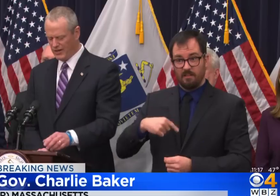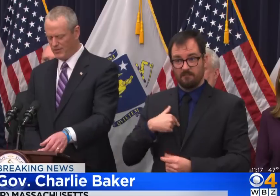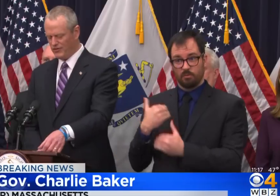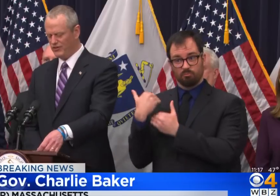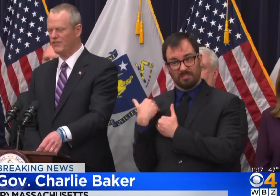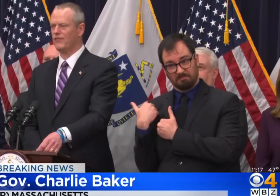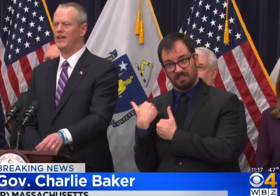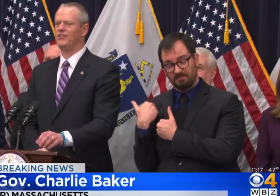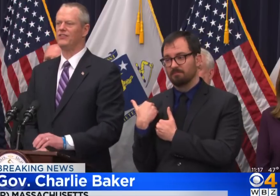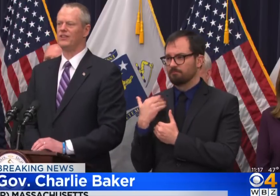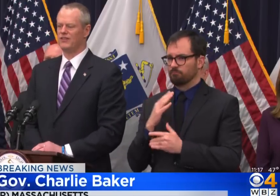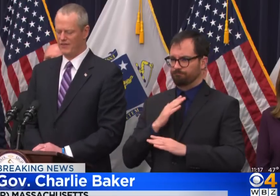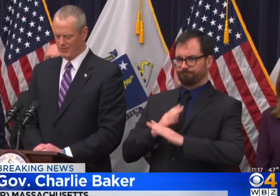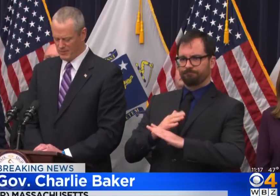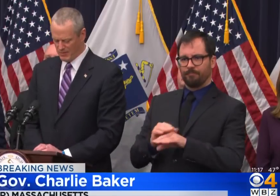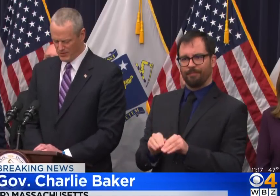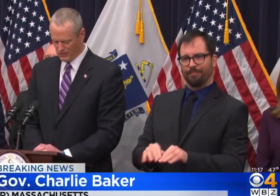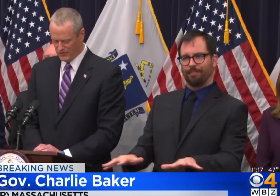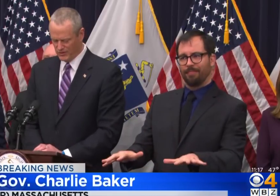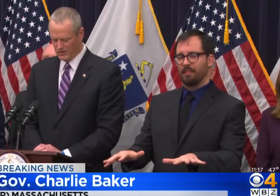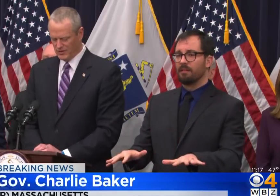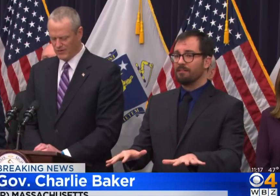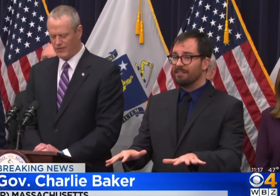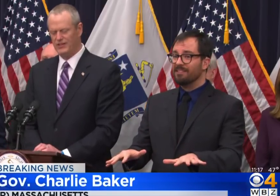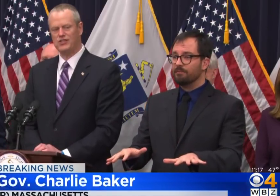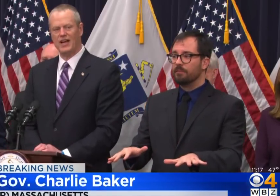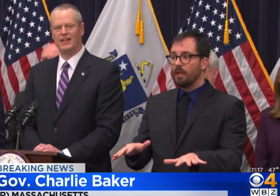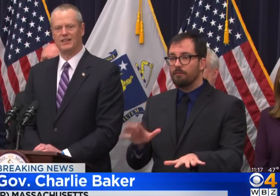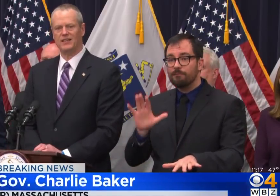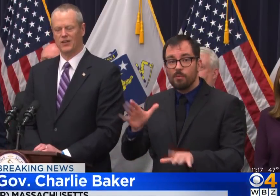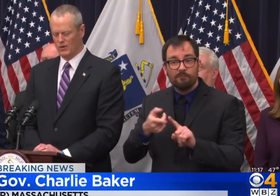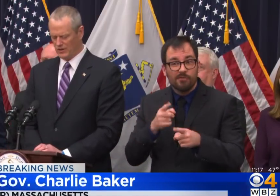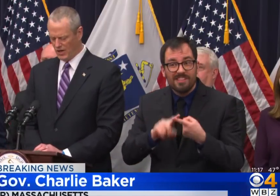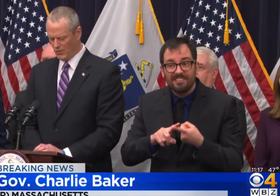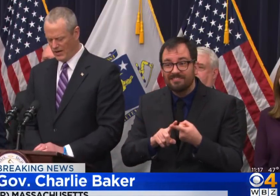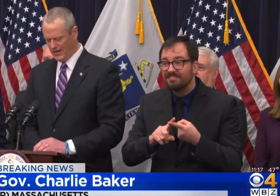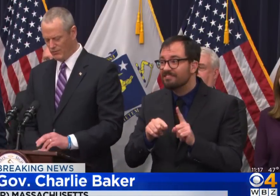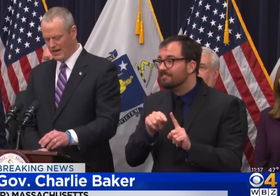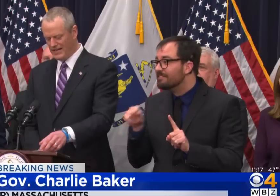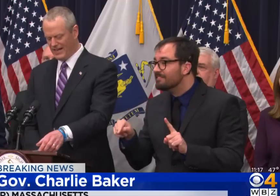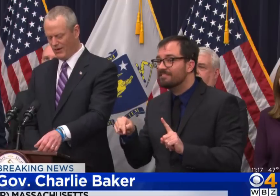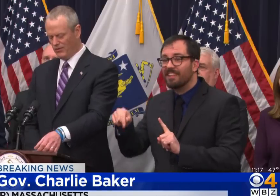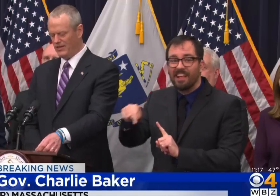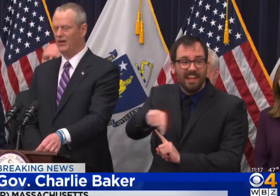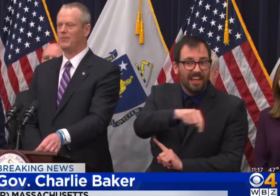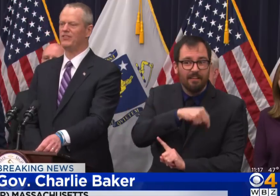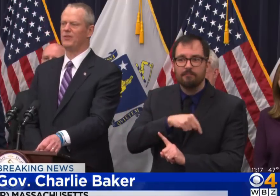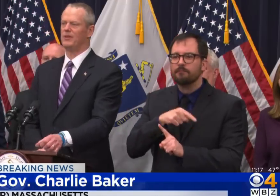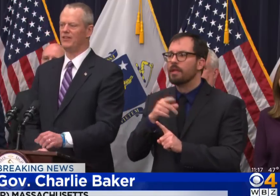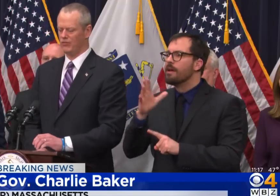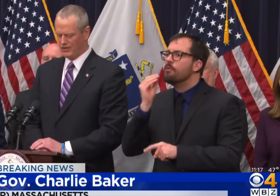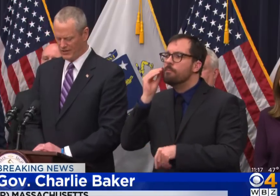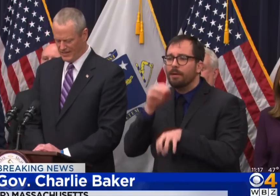ROLE WE ALL HAVE TO PLAY IN PUSHING BACK AGAINST THE VIRUS, THERE ARE OTHER THINGS WE CAN DO. CALL YOUR NEIGHBORS, YOUR FRIENDS, AND YOUR FAMILY